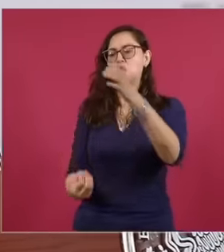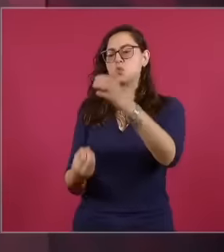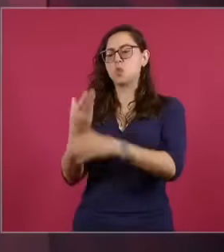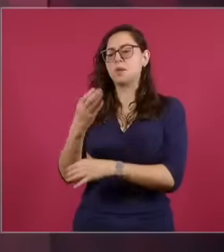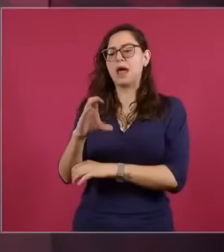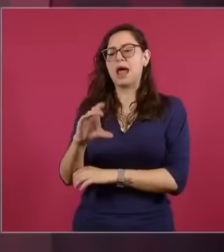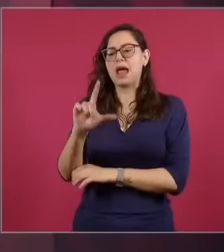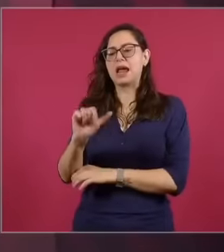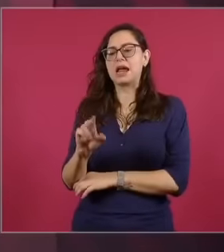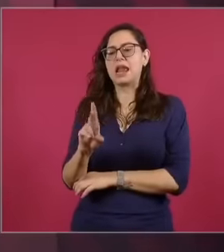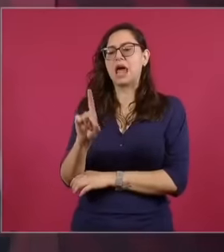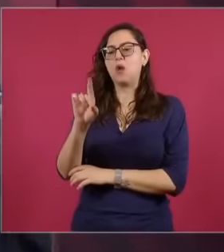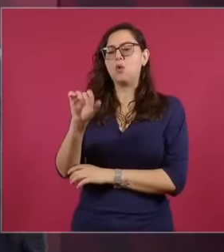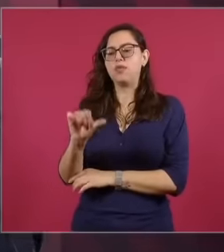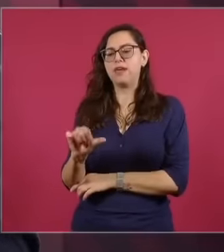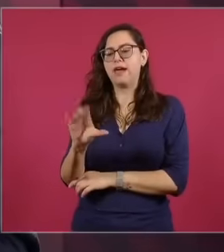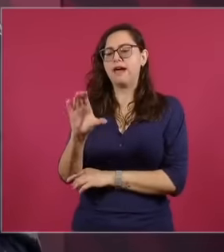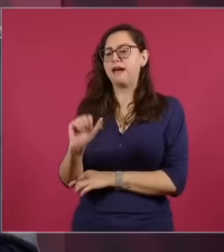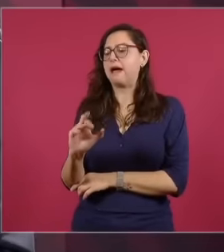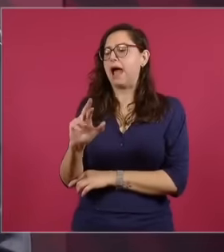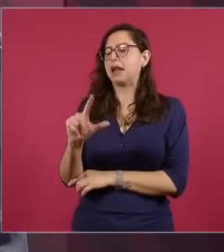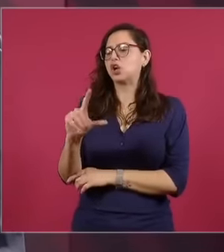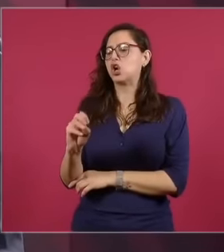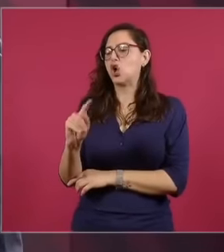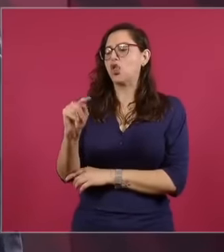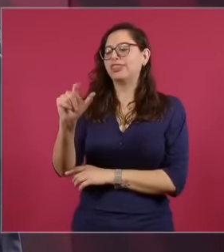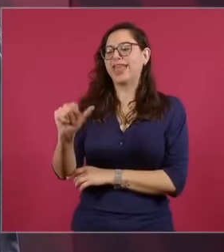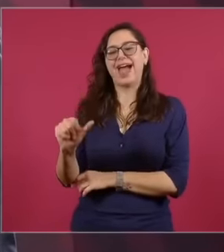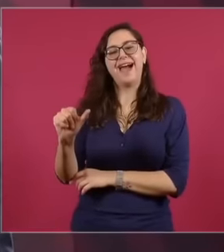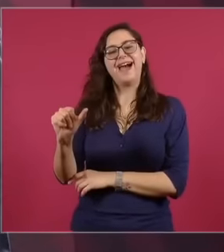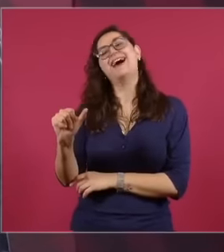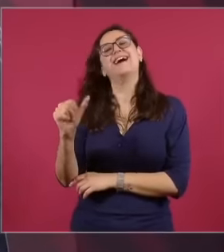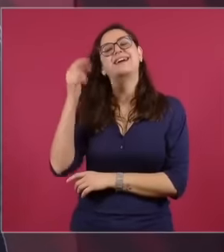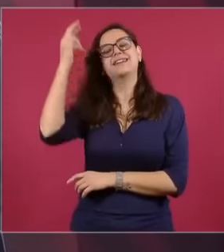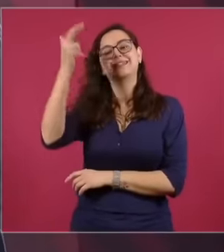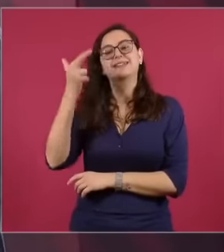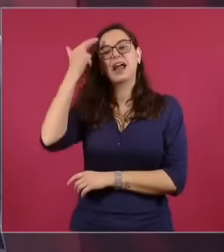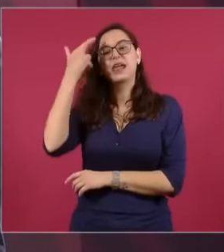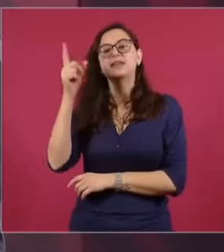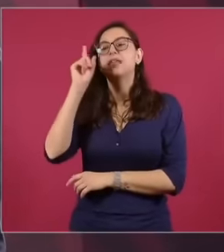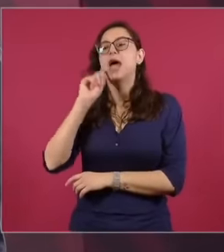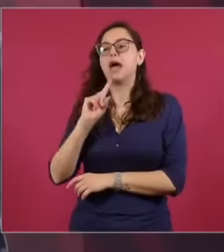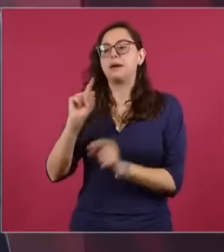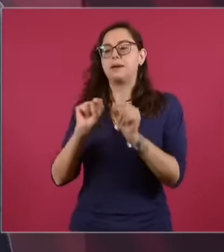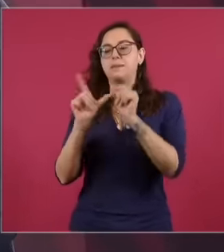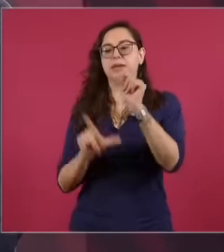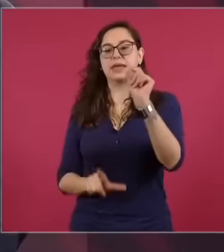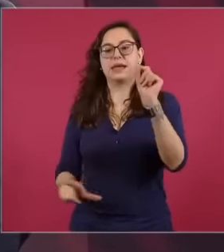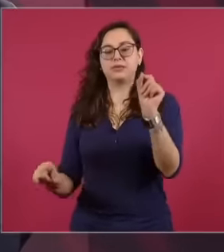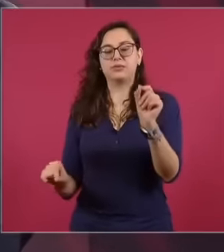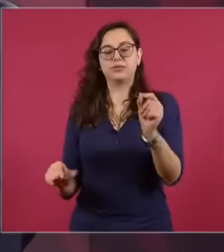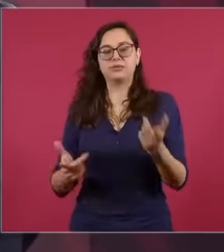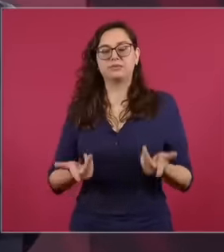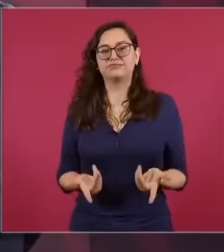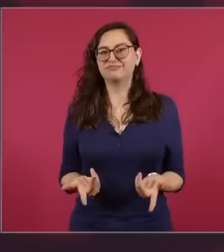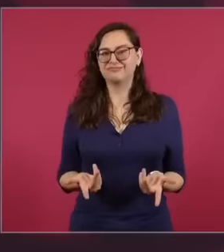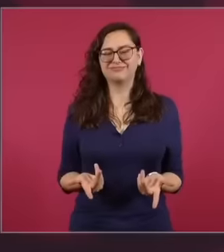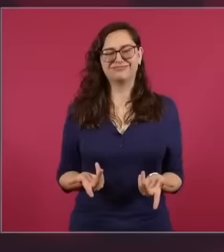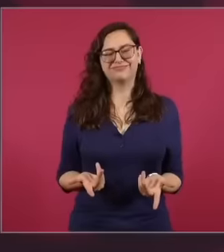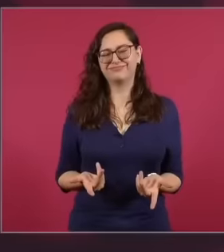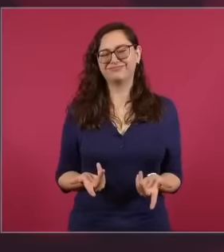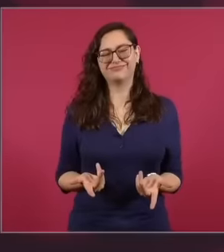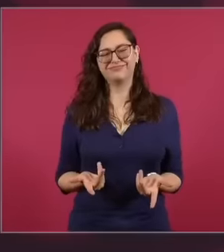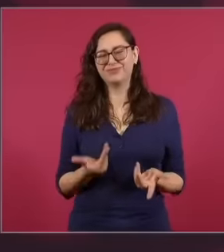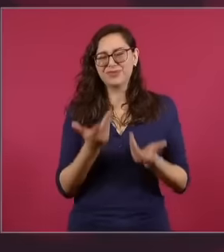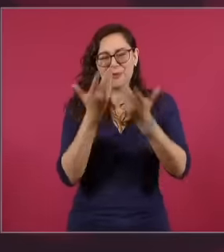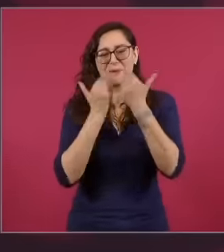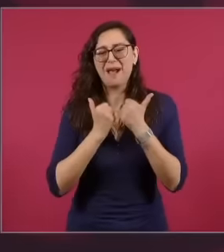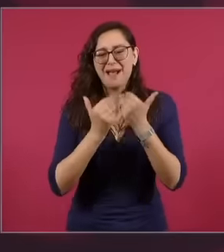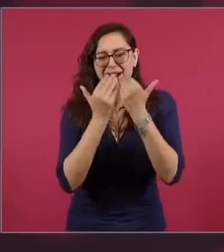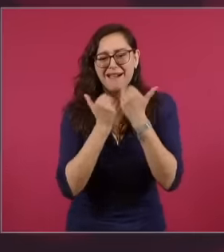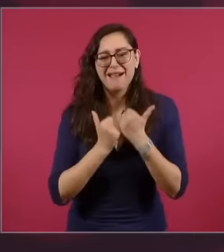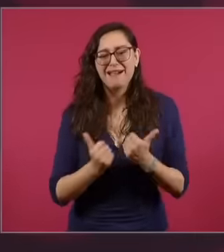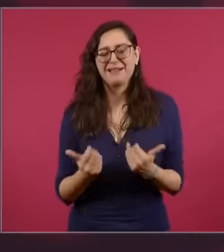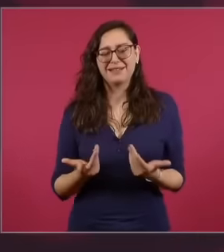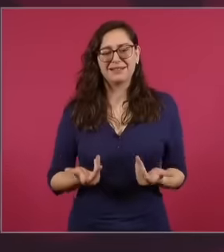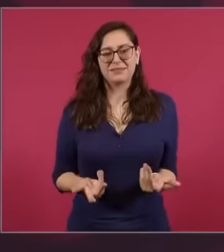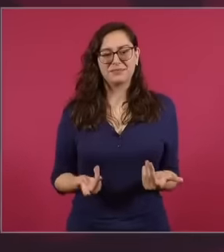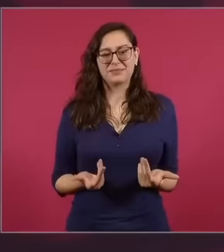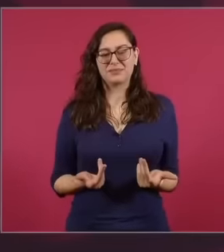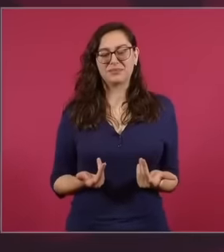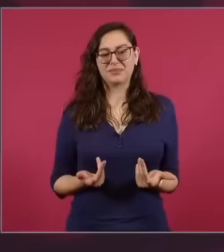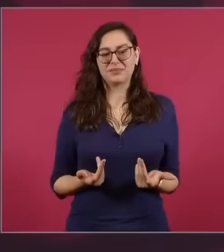Mexico this no no no no but more famous